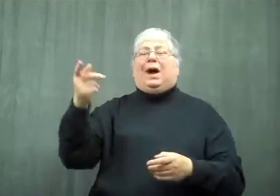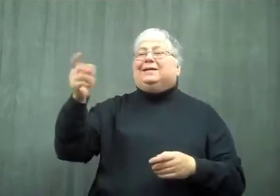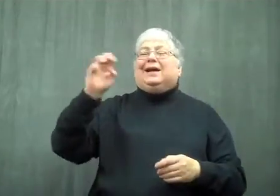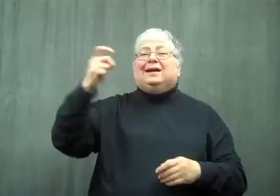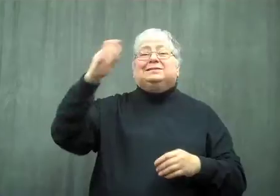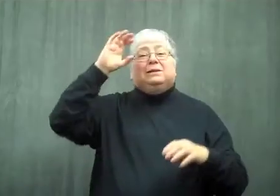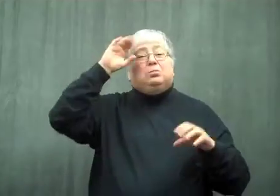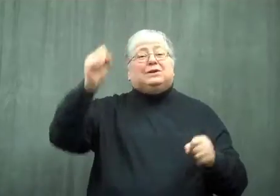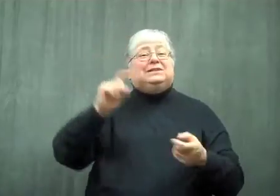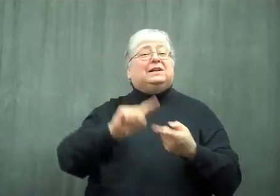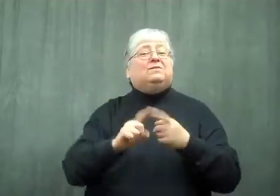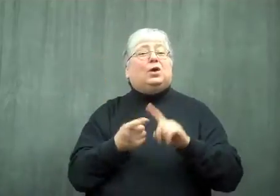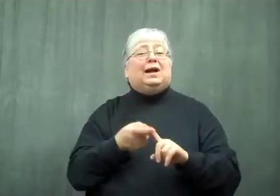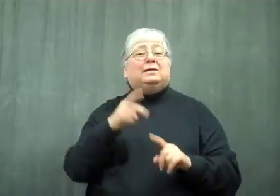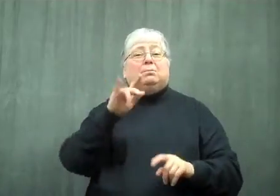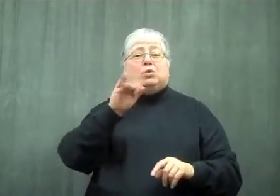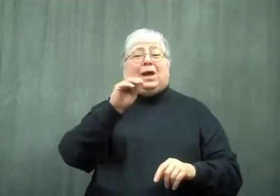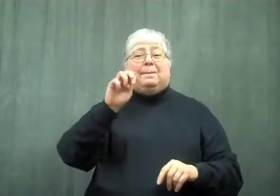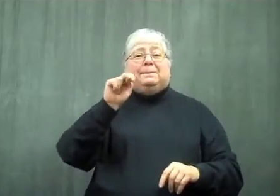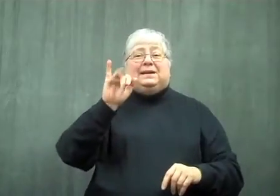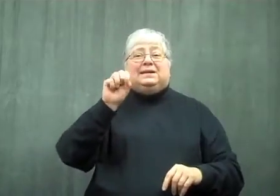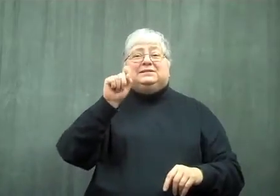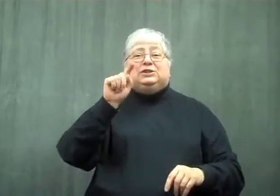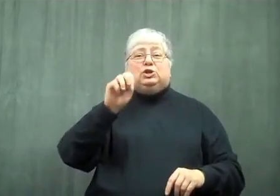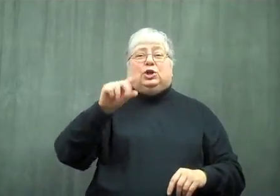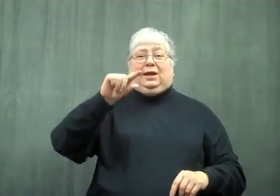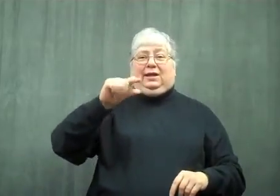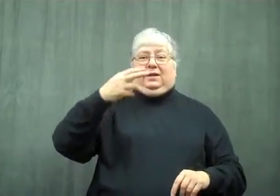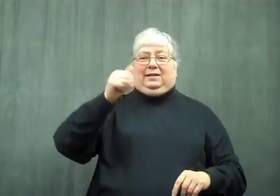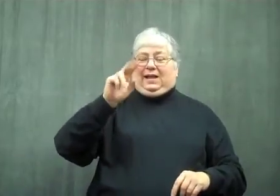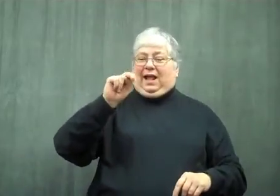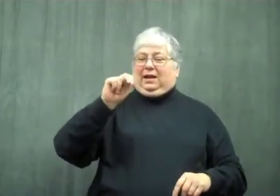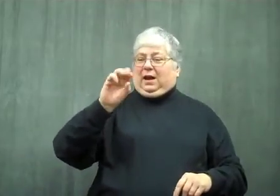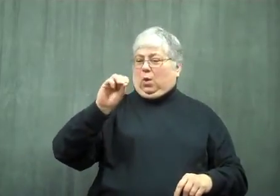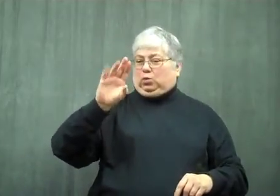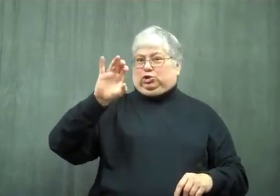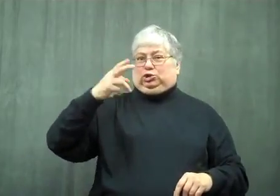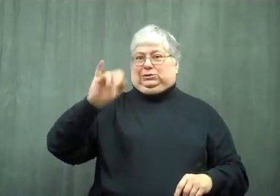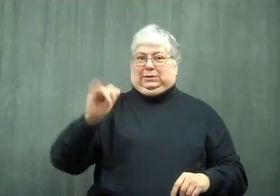They wanted Prime Minister Ghannouchi, a friend of the ex-president, ousted.